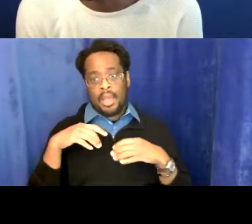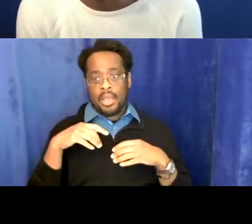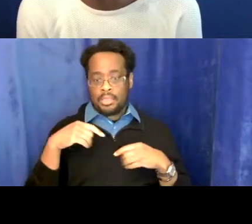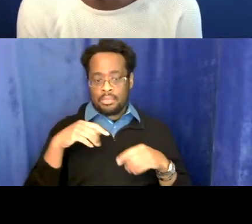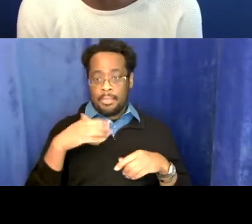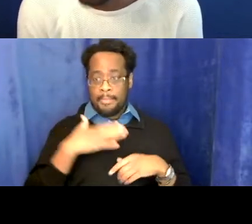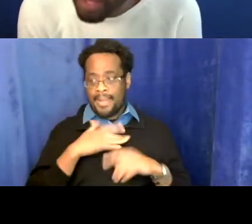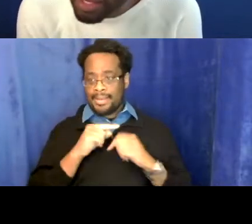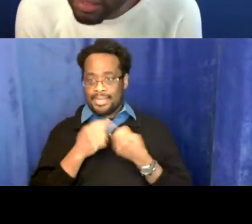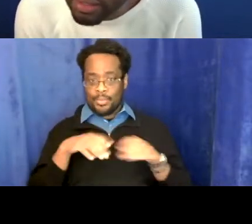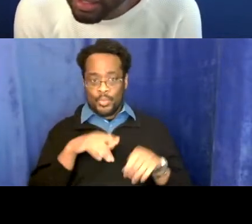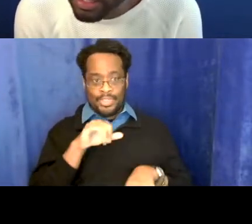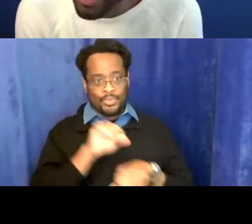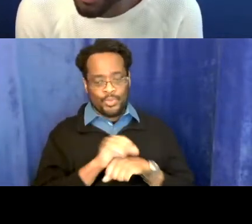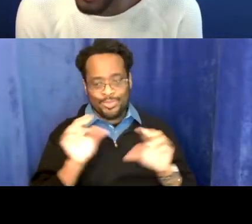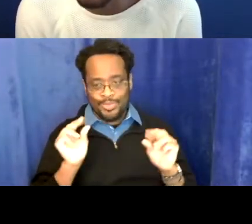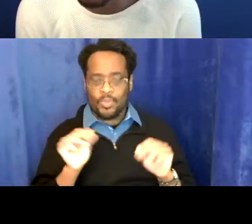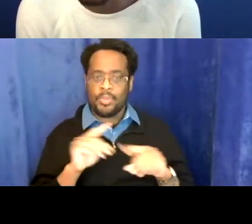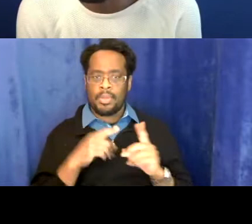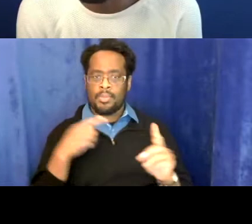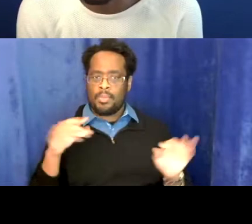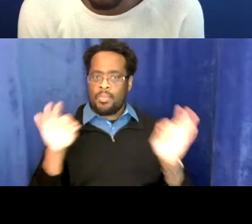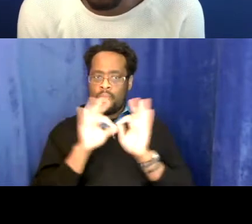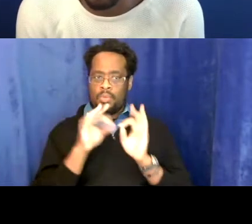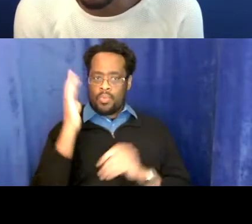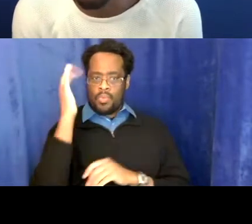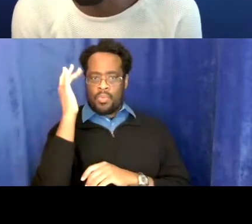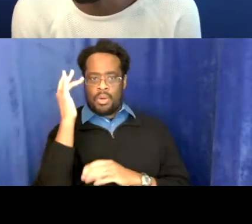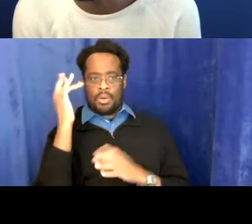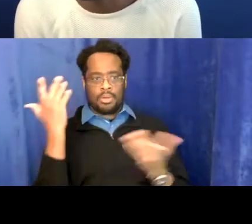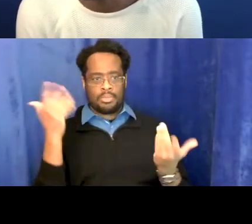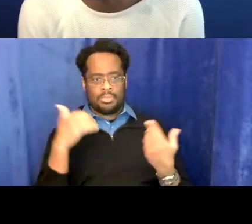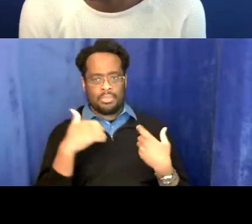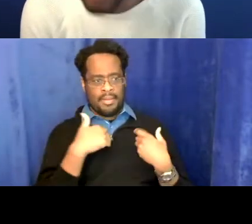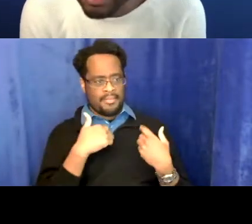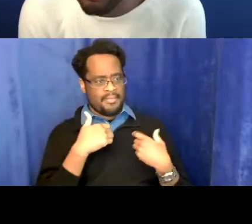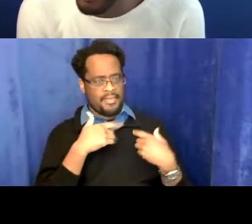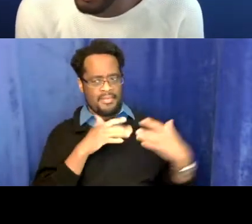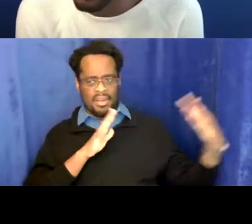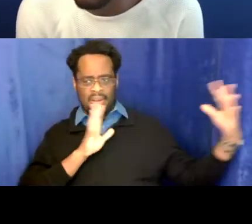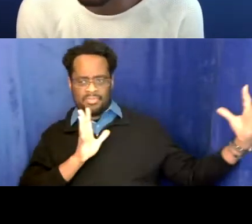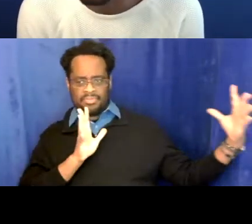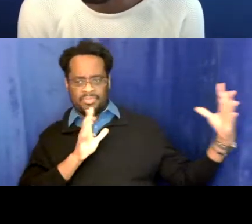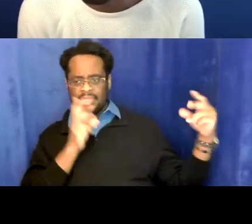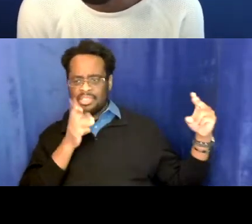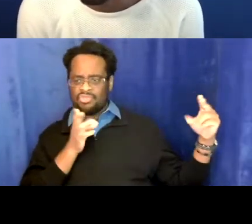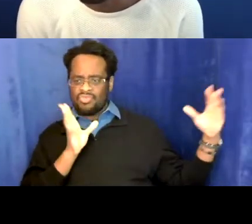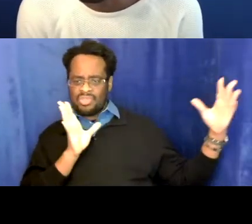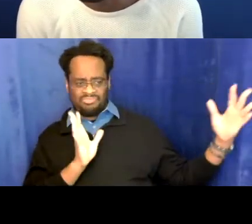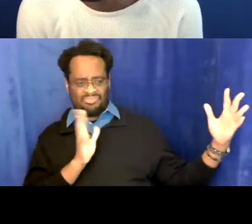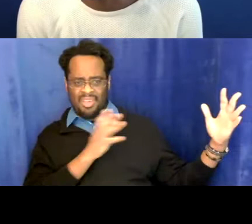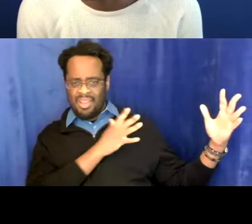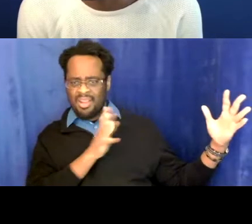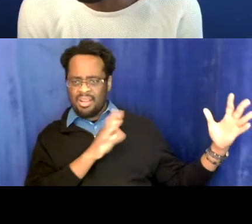and not because uh my team's doing this work no but the importance is because there is history.